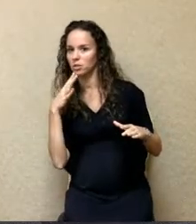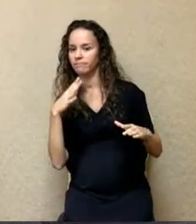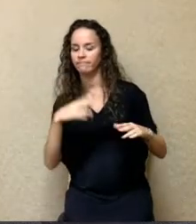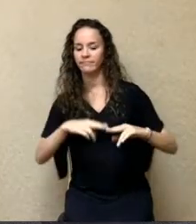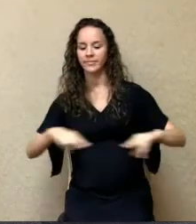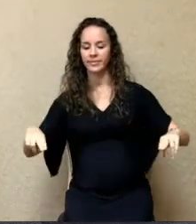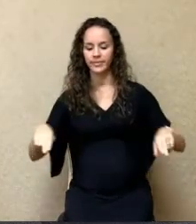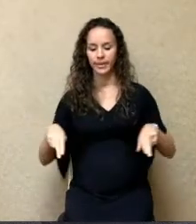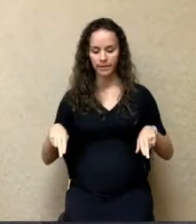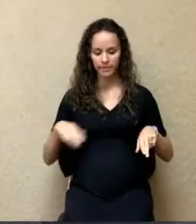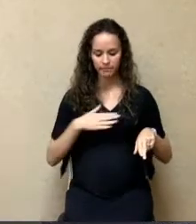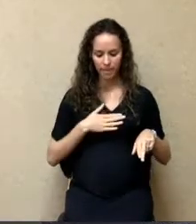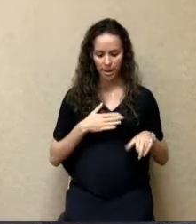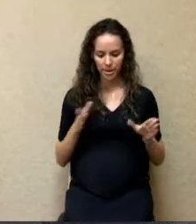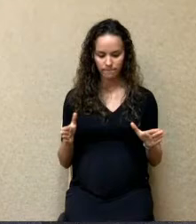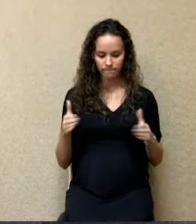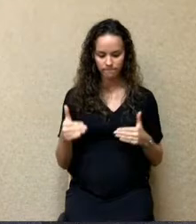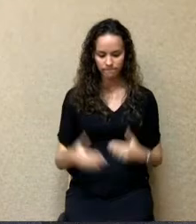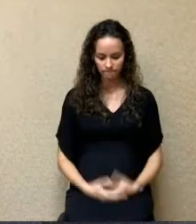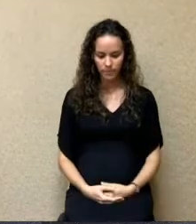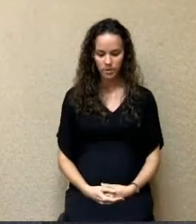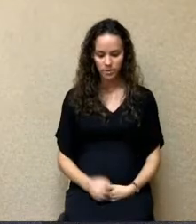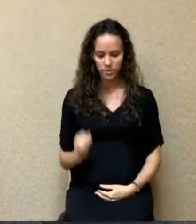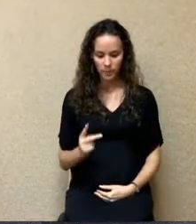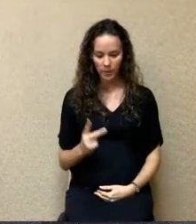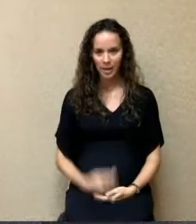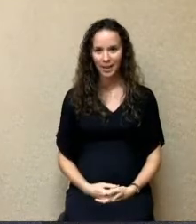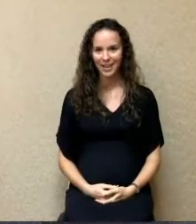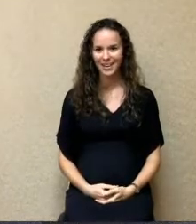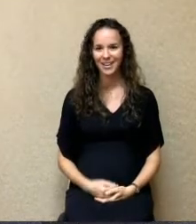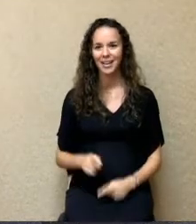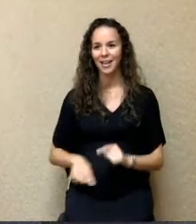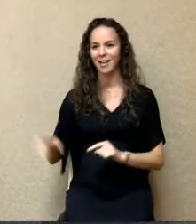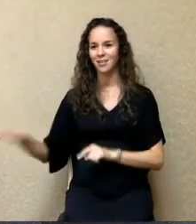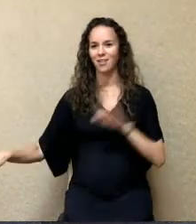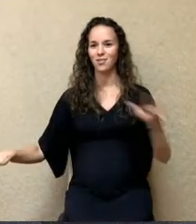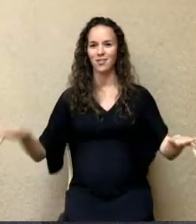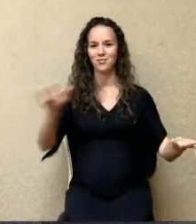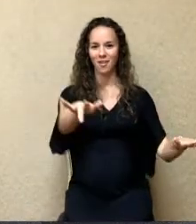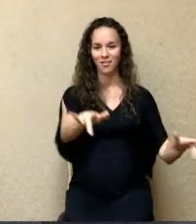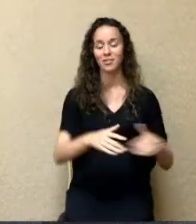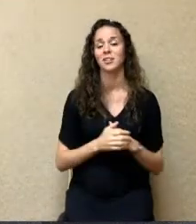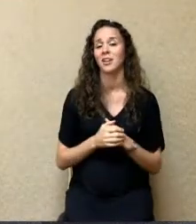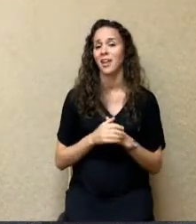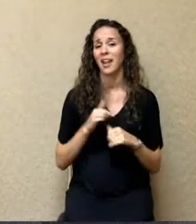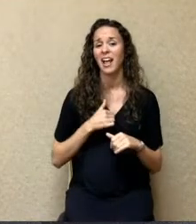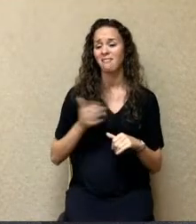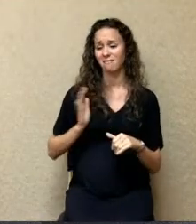Like, here's your area. Oh, okay. So yeah, and I used them in the schools often, so